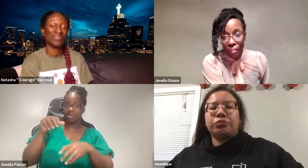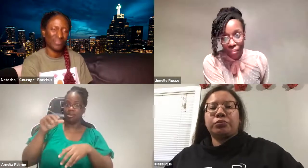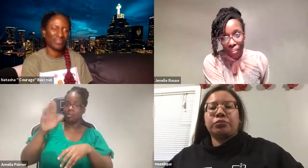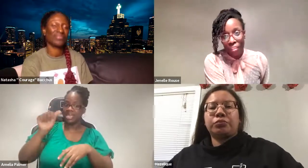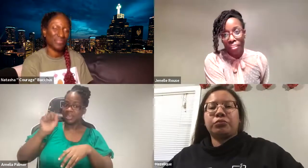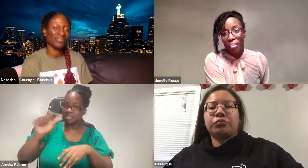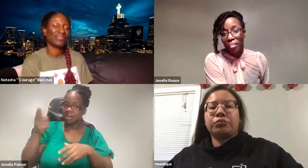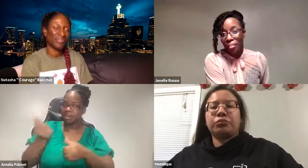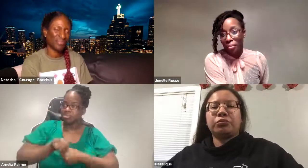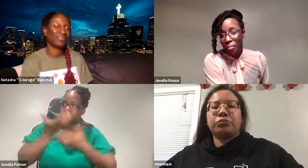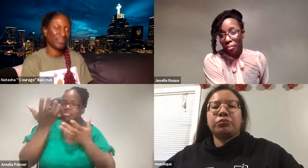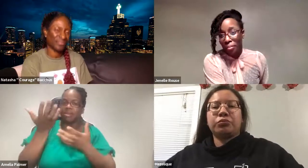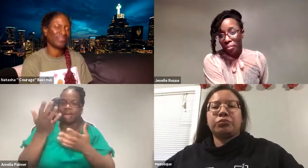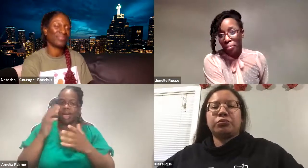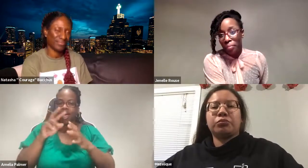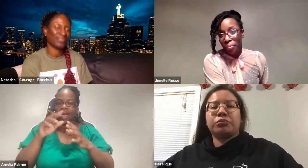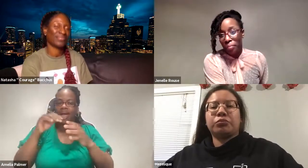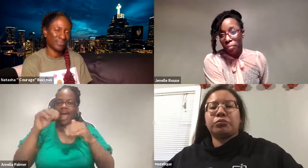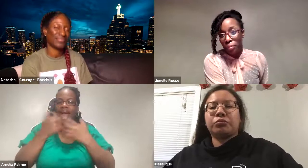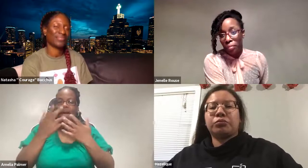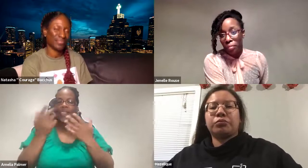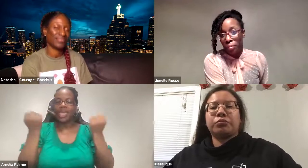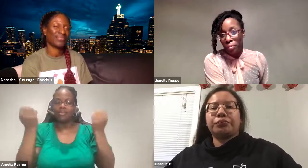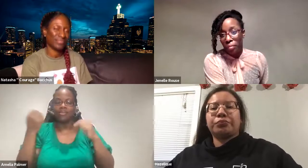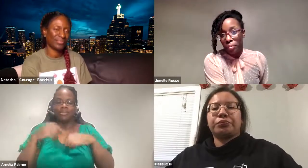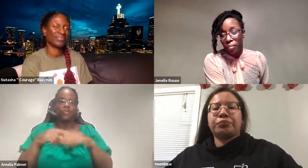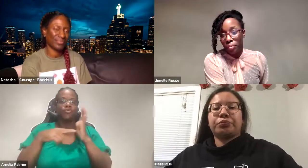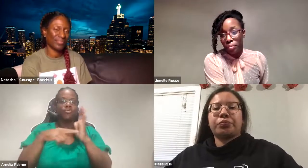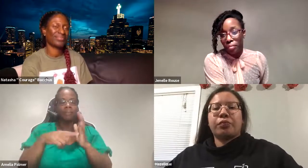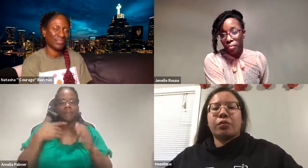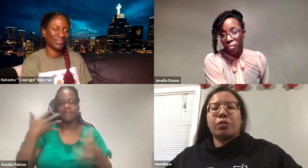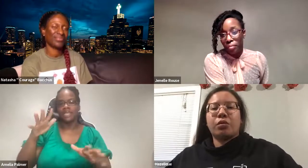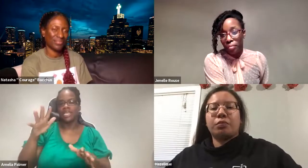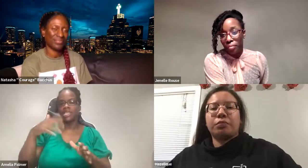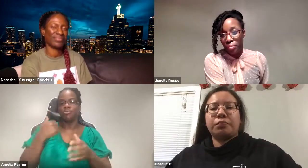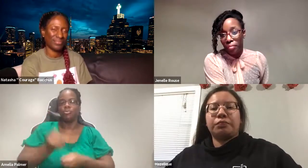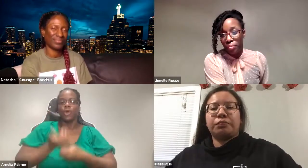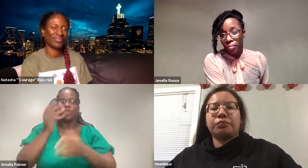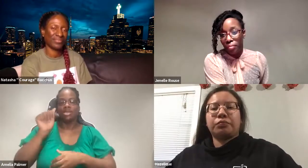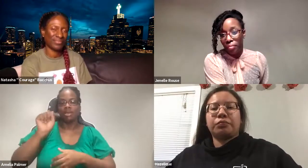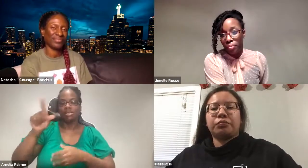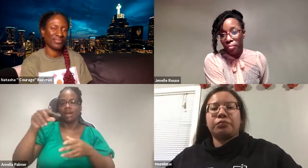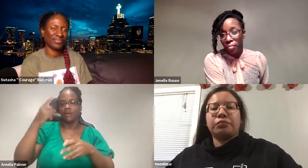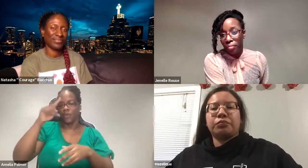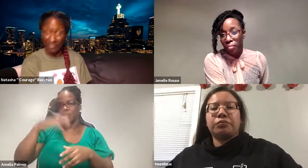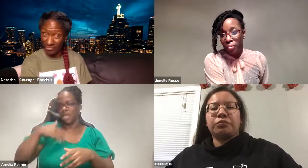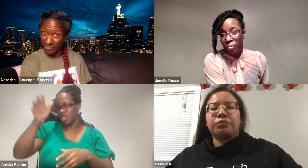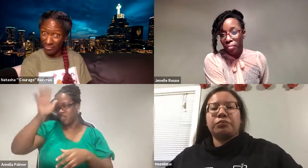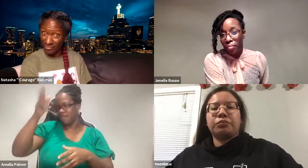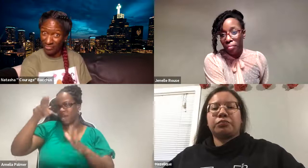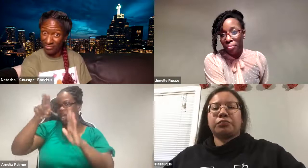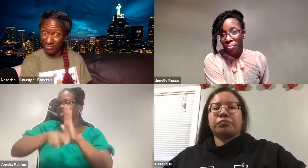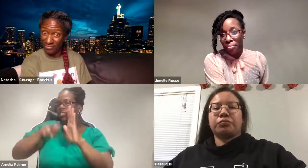by that. poetry as well. black american sign language and BASL poetry so for example,